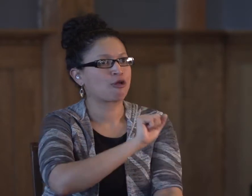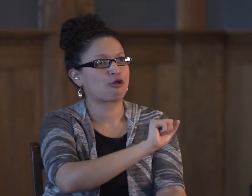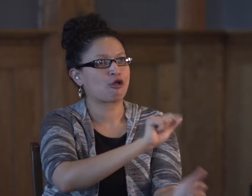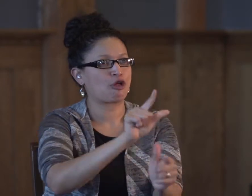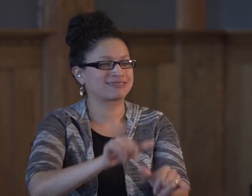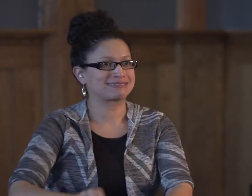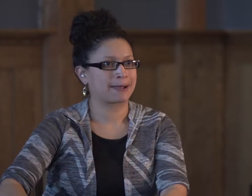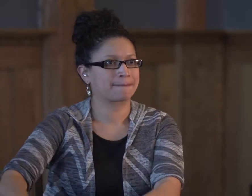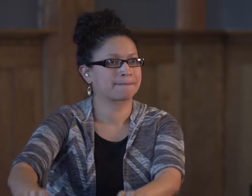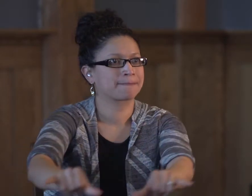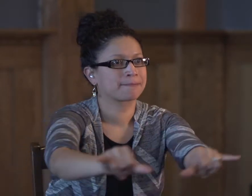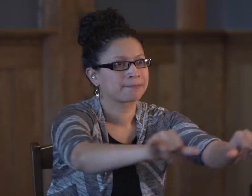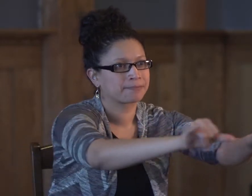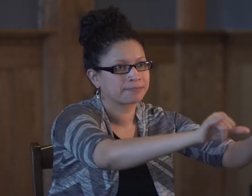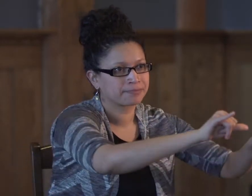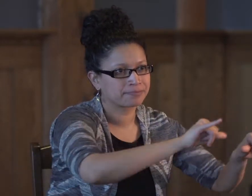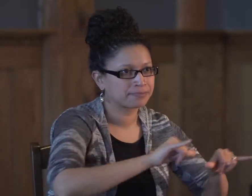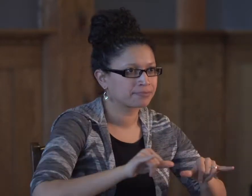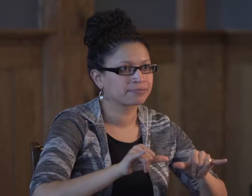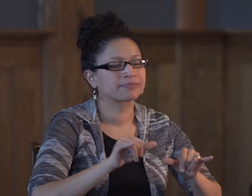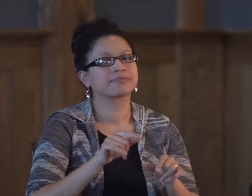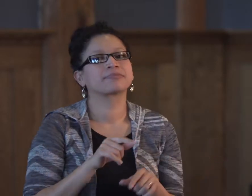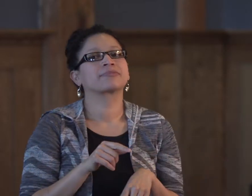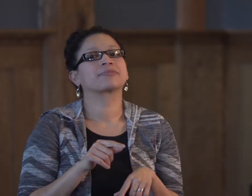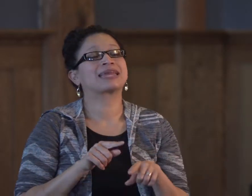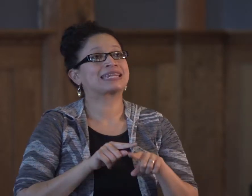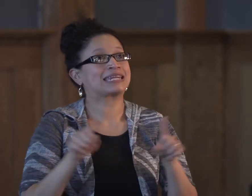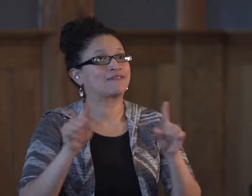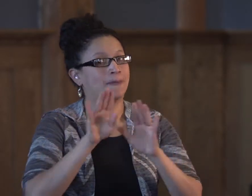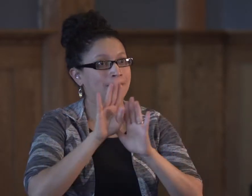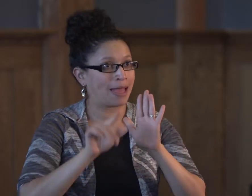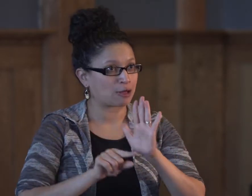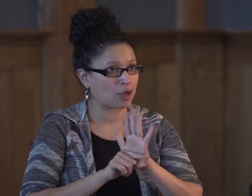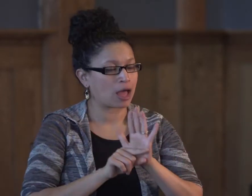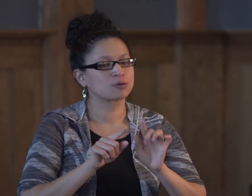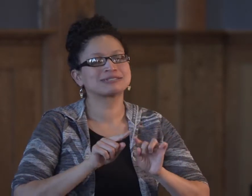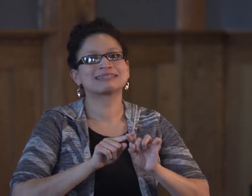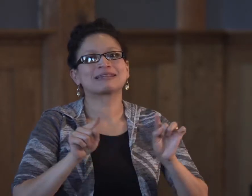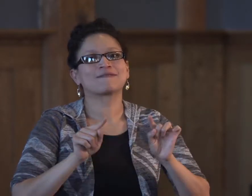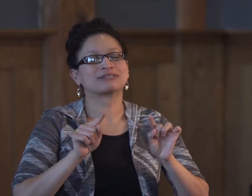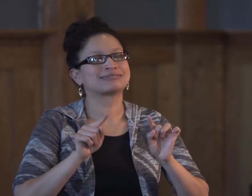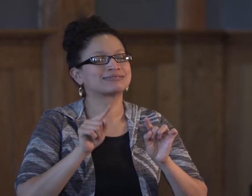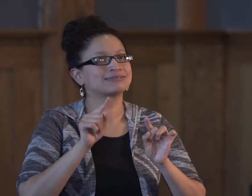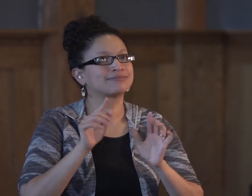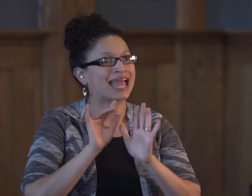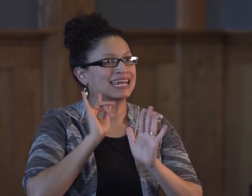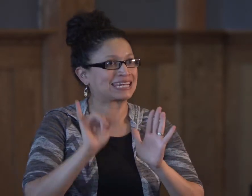that Deaf victims and survivors are not all the same. Deaf victims and survivors have